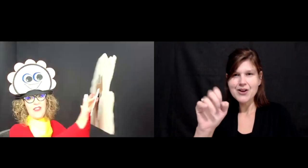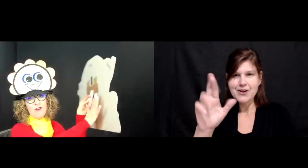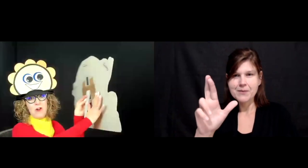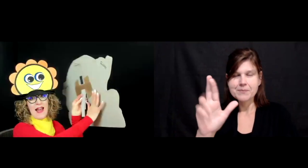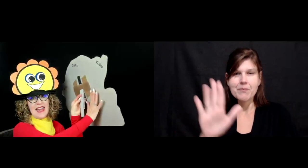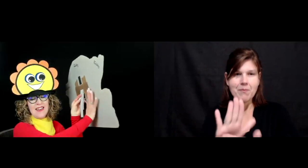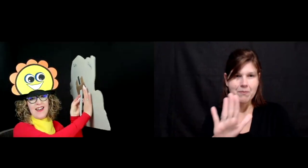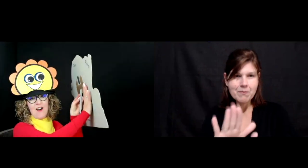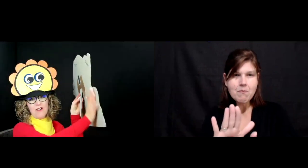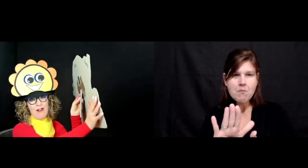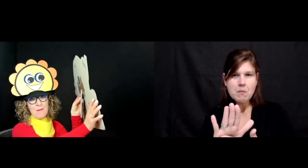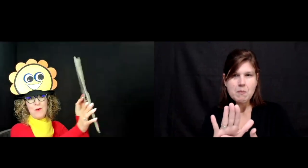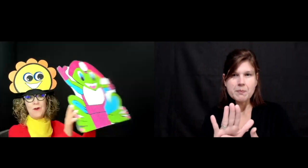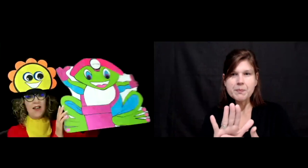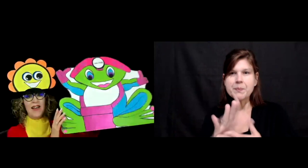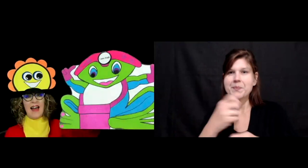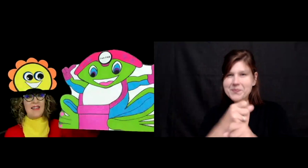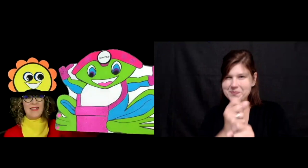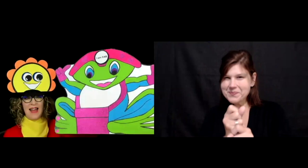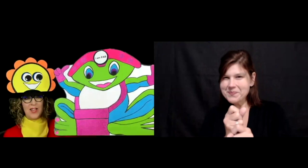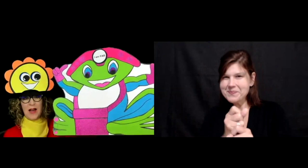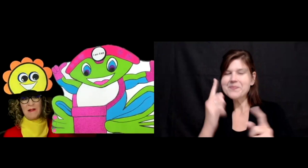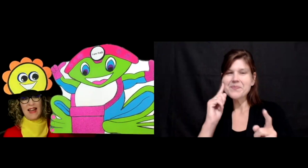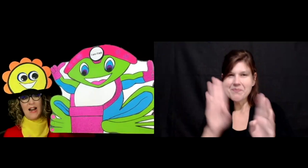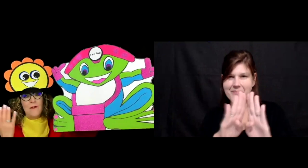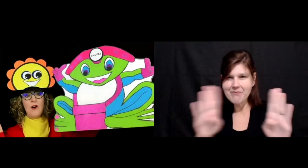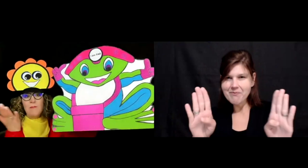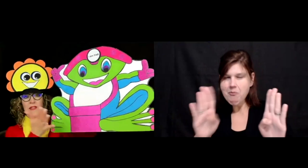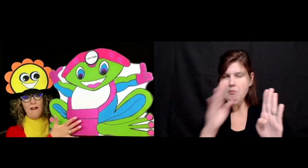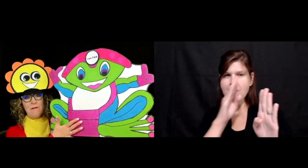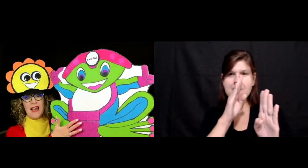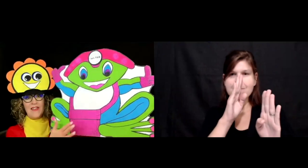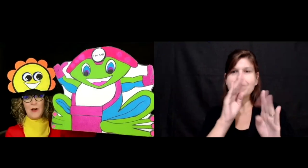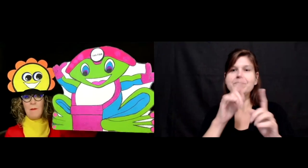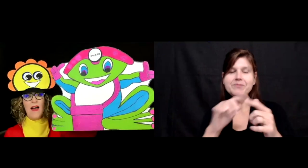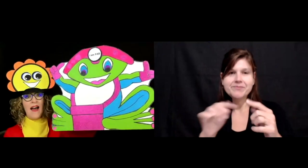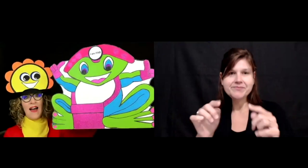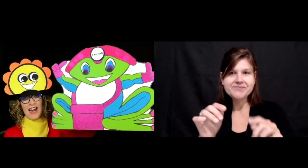and they're all made on gray board and designed by myself and my husband helps me make them,